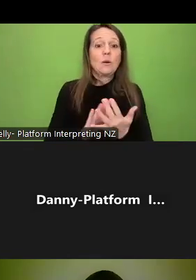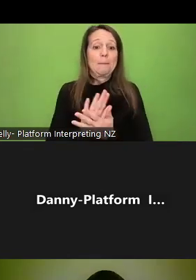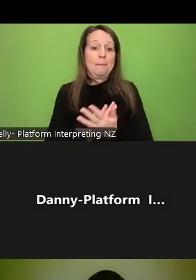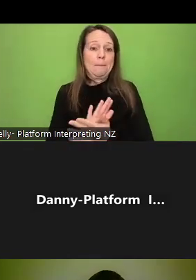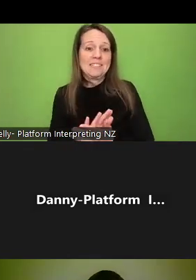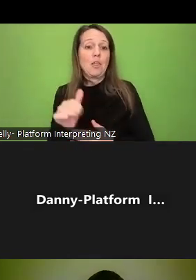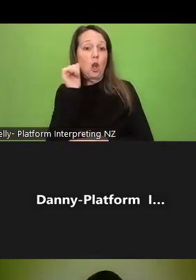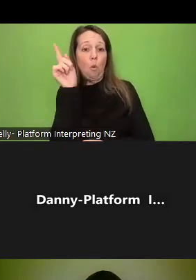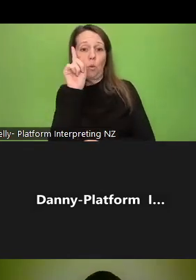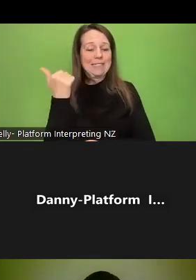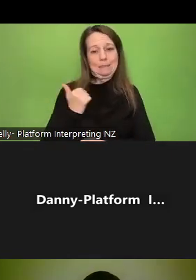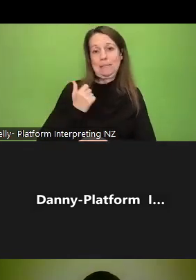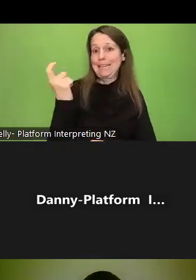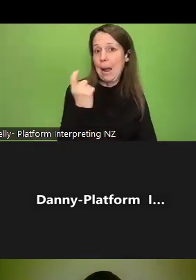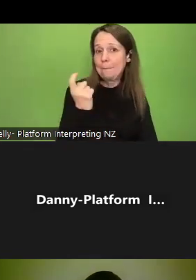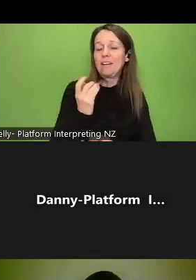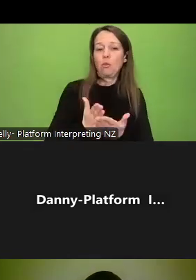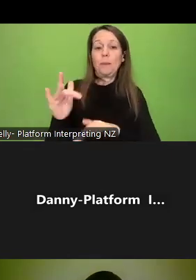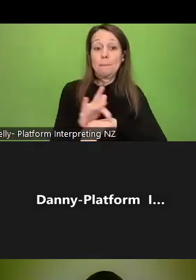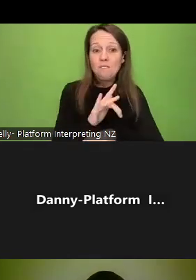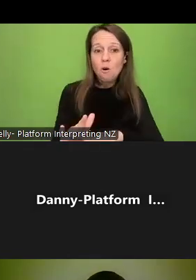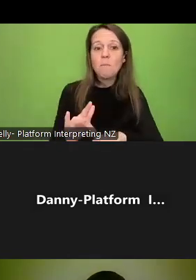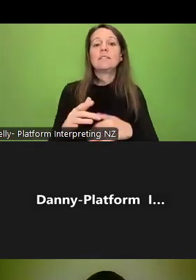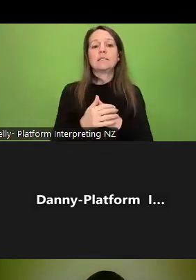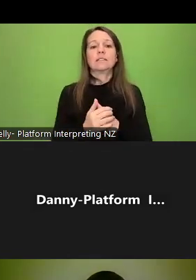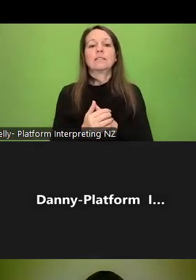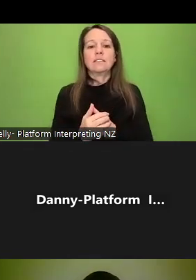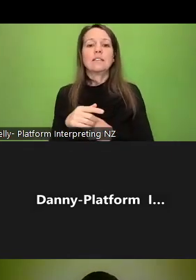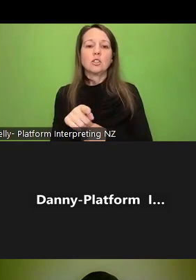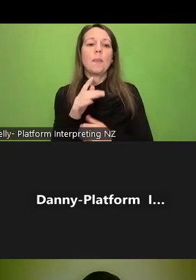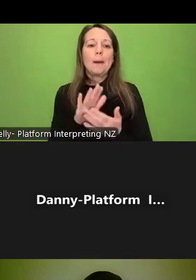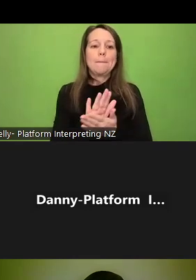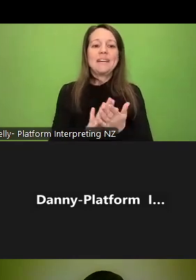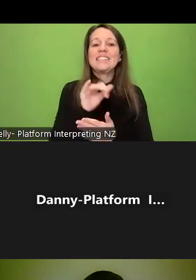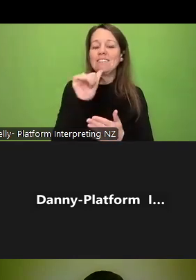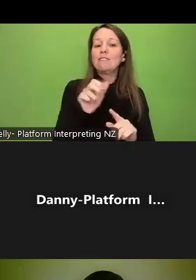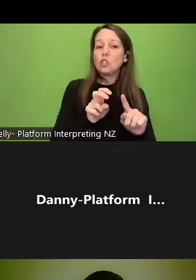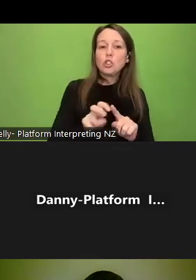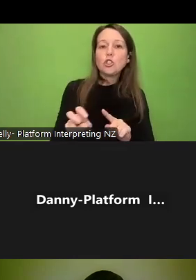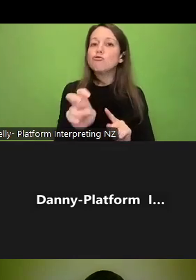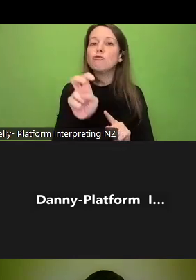So, this can be a really great option for touring shows, or shows with limited tech or pack-in time.